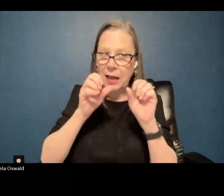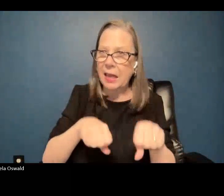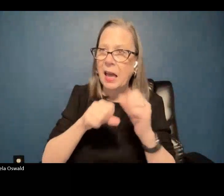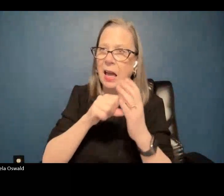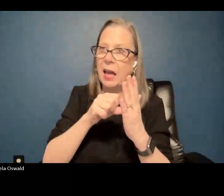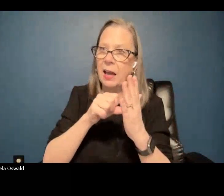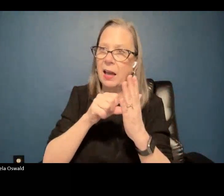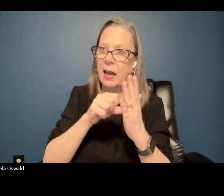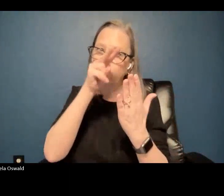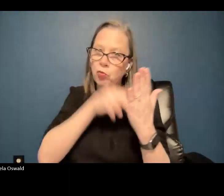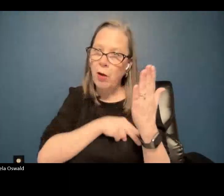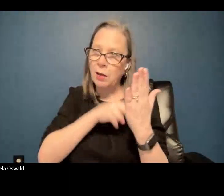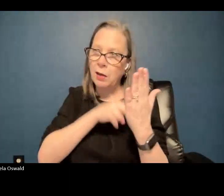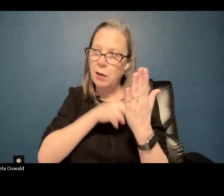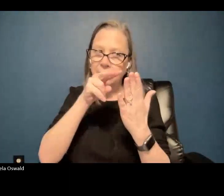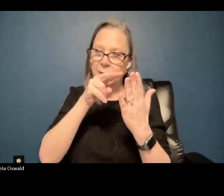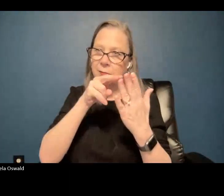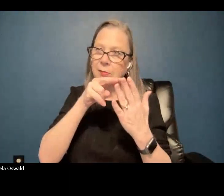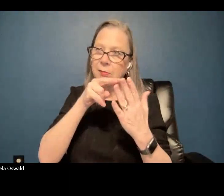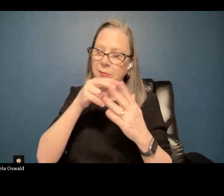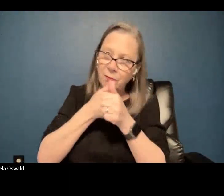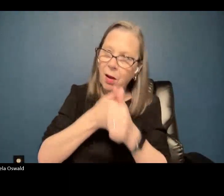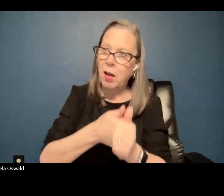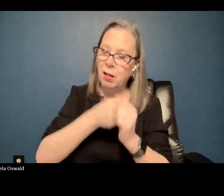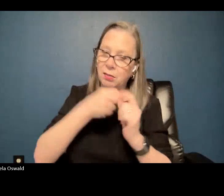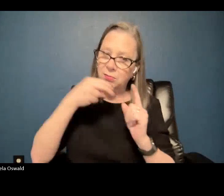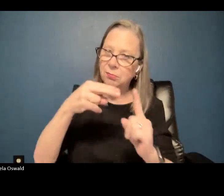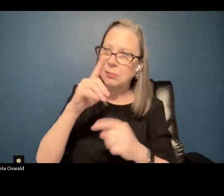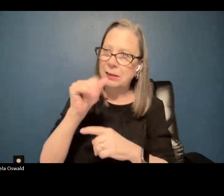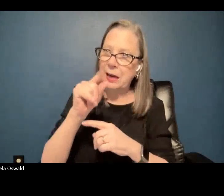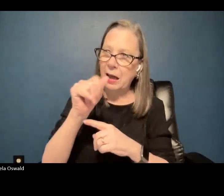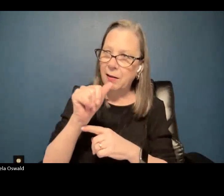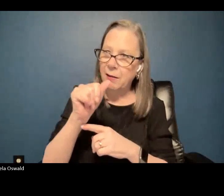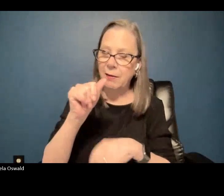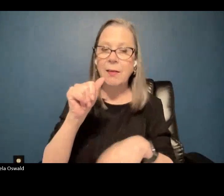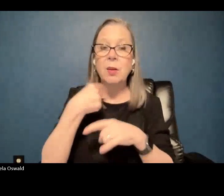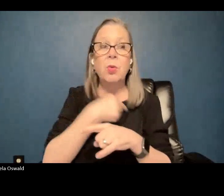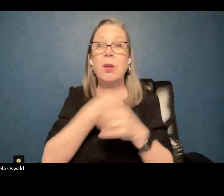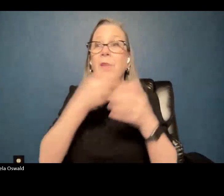We, we were already thinking of, you know, creating data sharing agreements so that